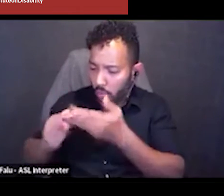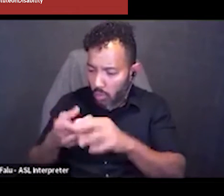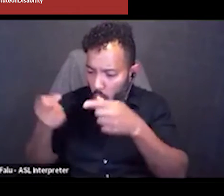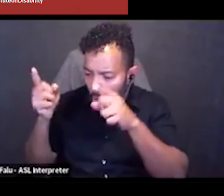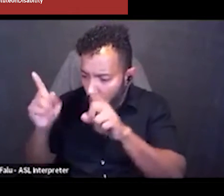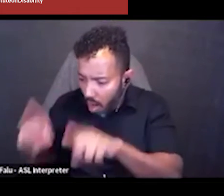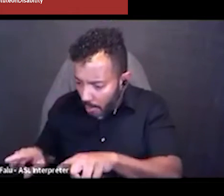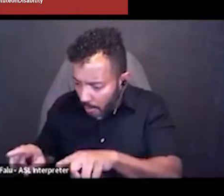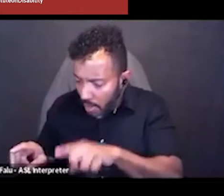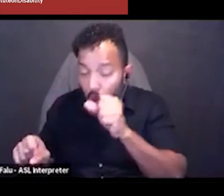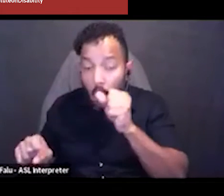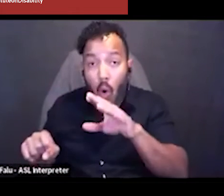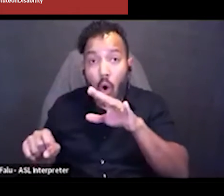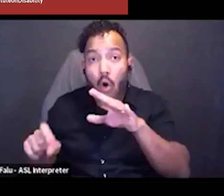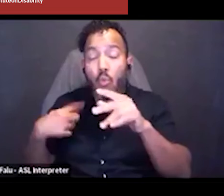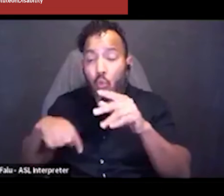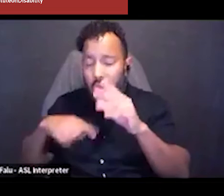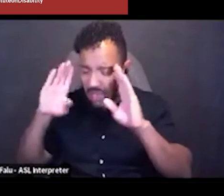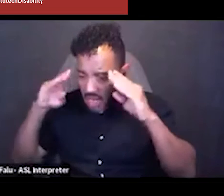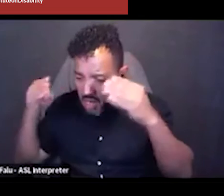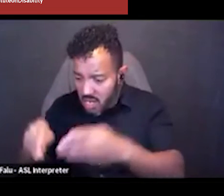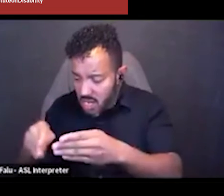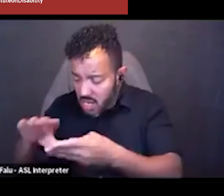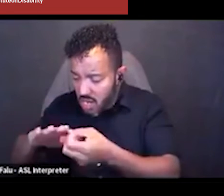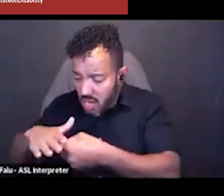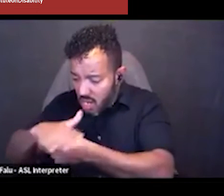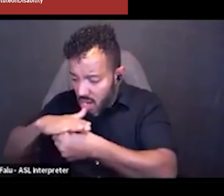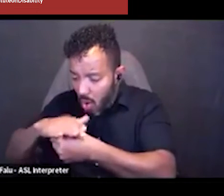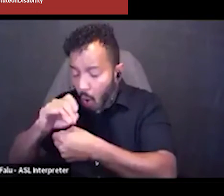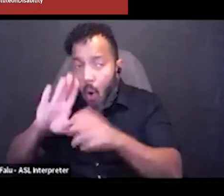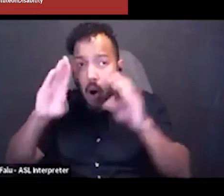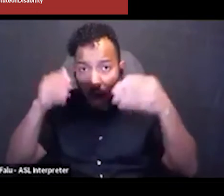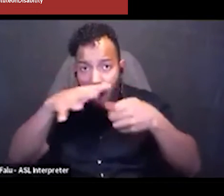U.S. or globally.